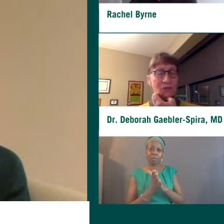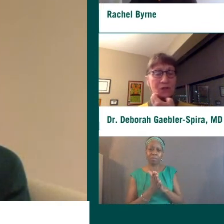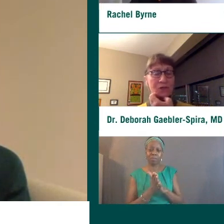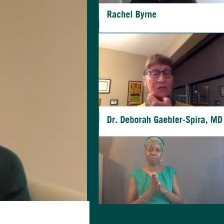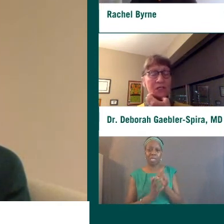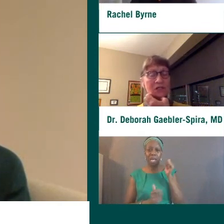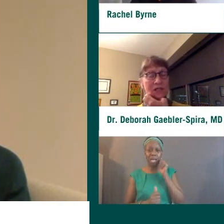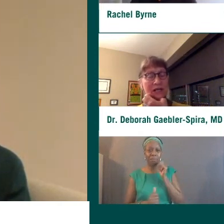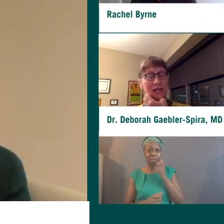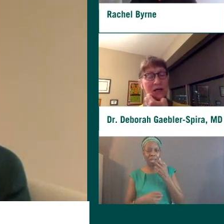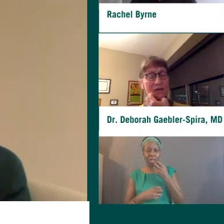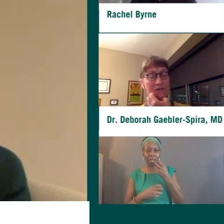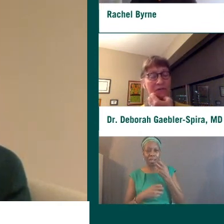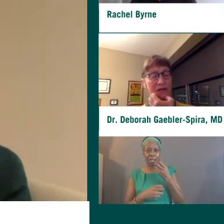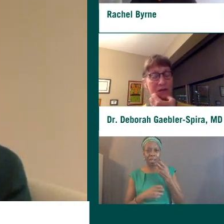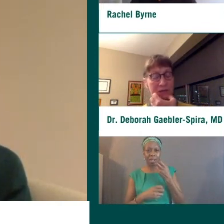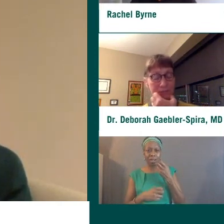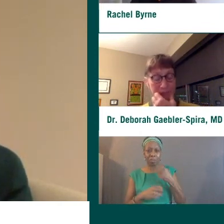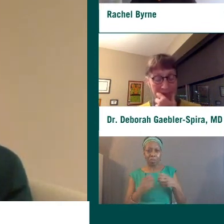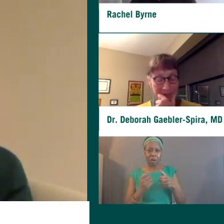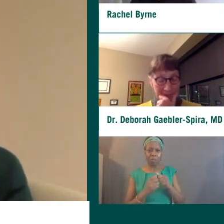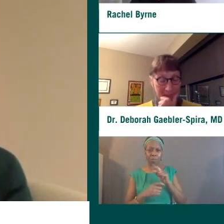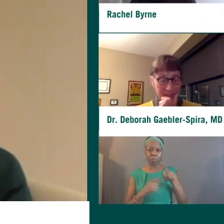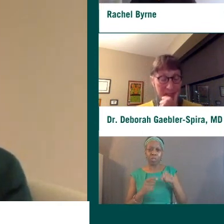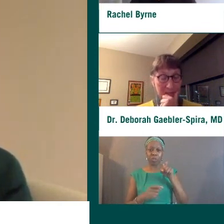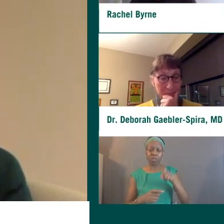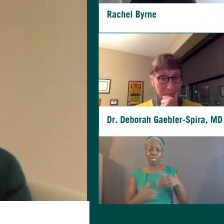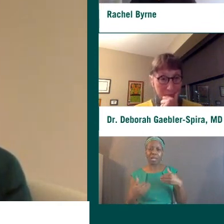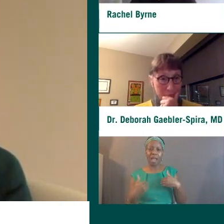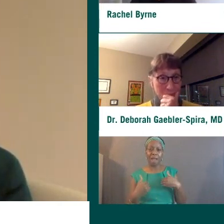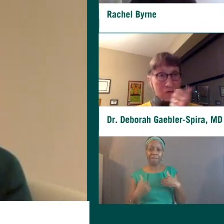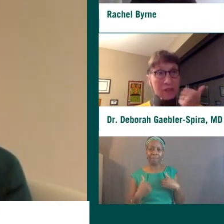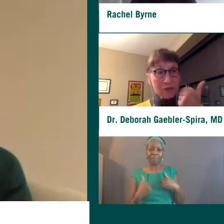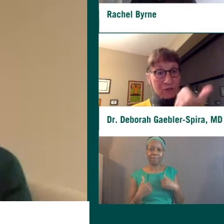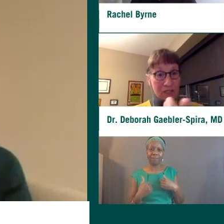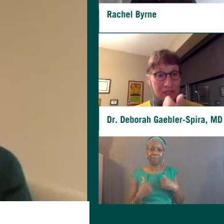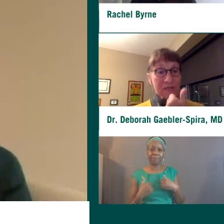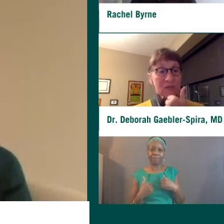when you need to have a really good enunciation